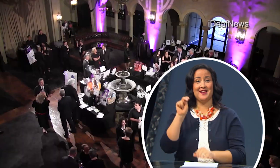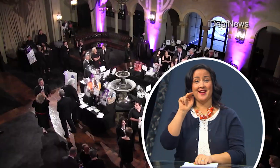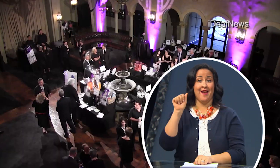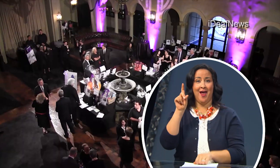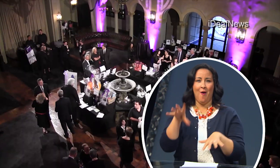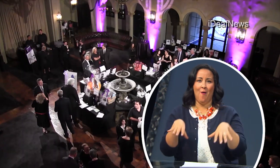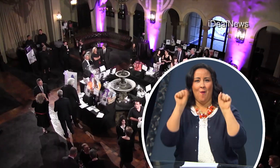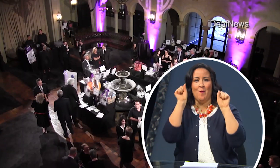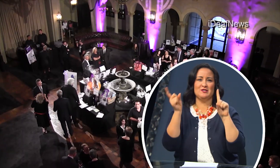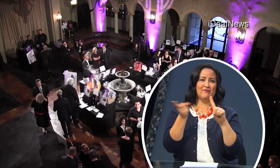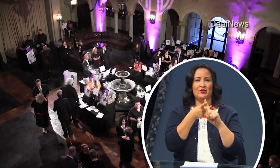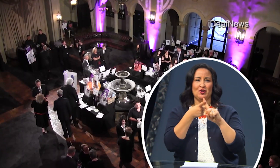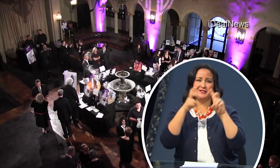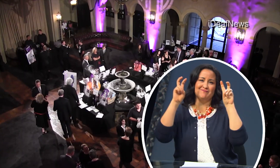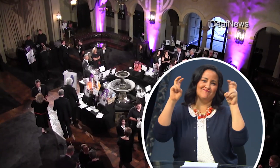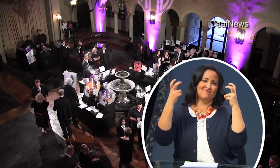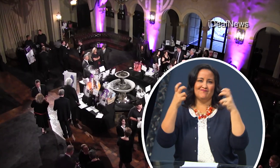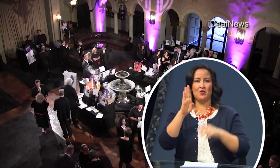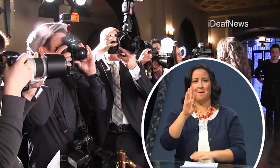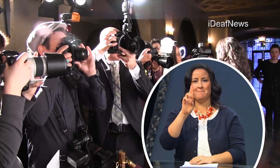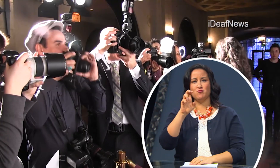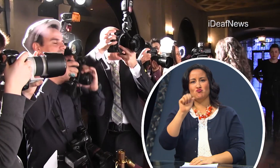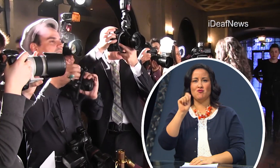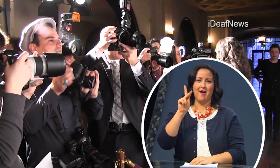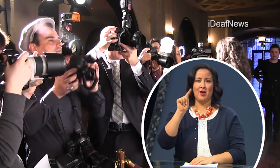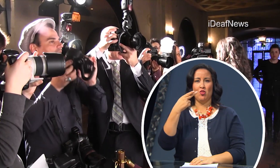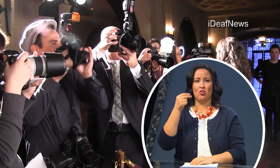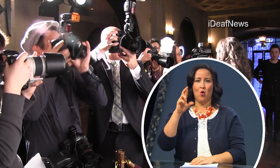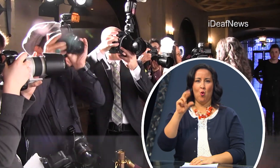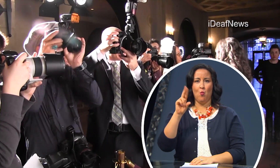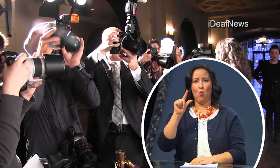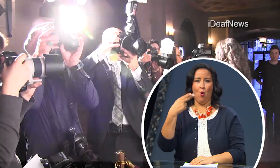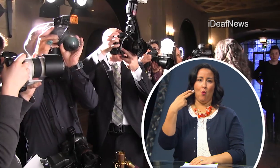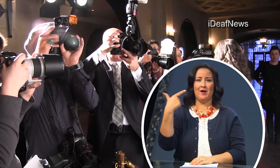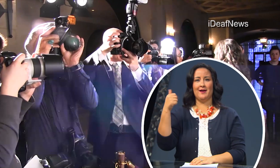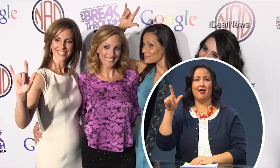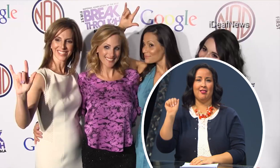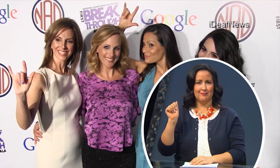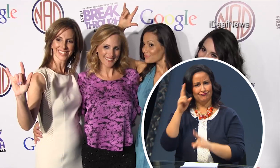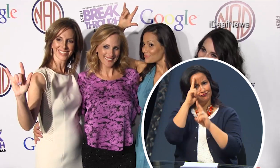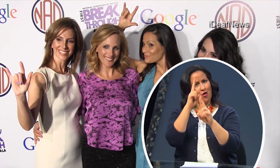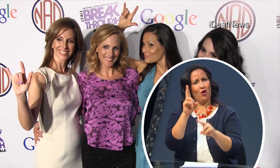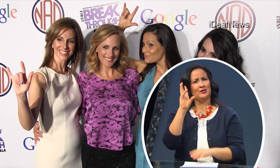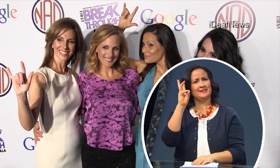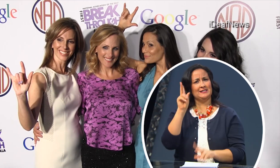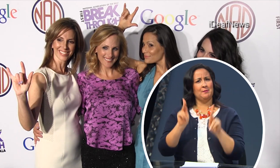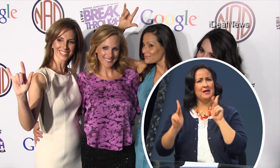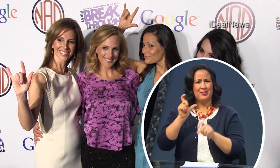THEIR FIRST "BREAKTHROUGH GALA." THEY HONORED SIX DIFFERENT PEOPLE WHO HAVE PAVED THE WAY